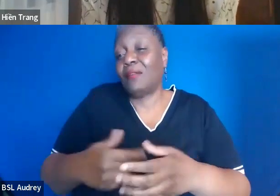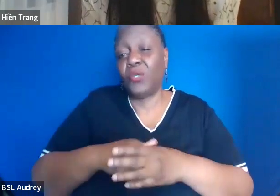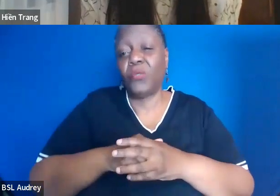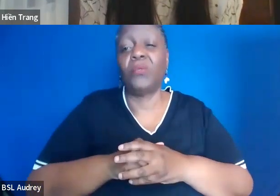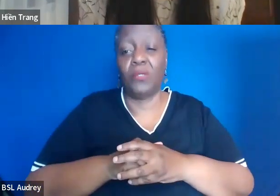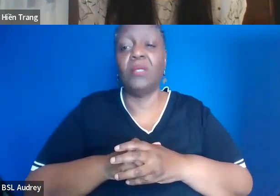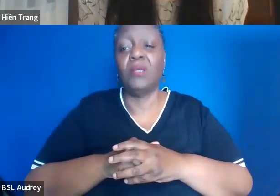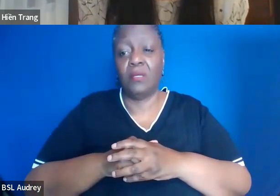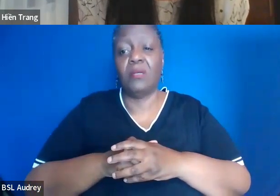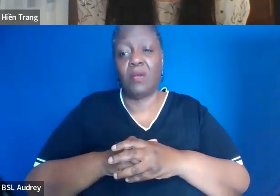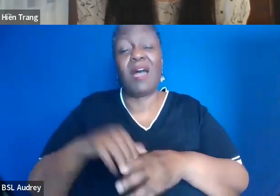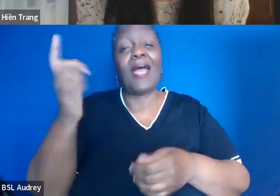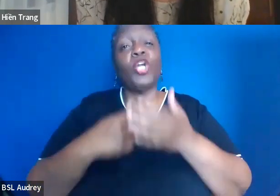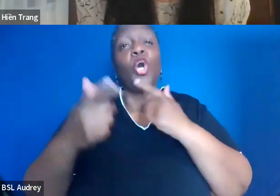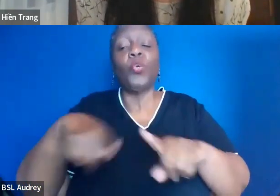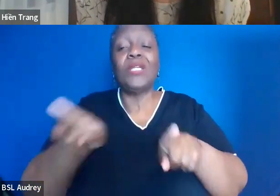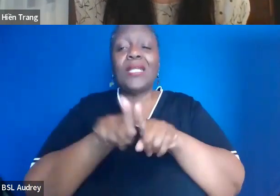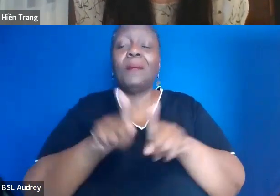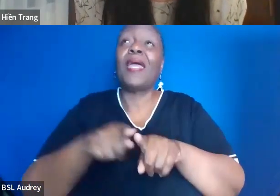I can only write a moonless poem for you.